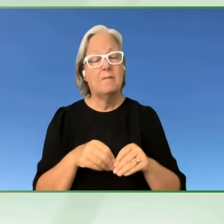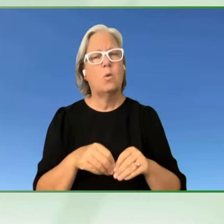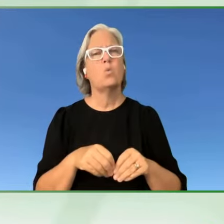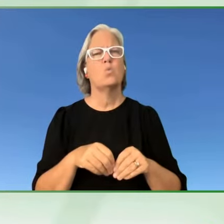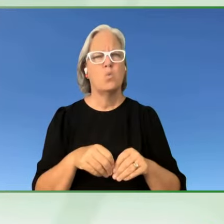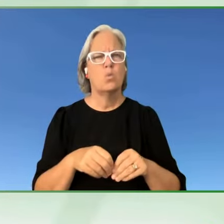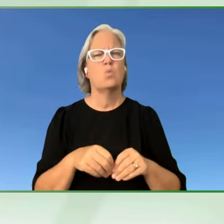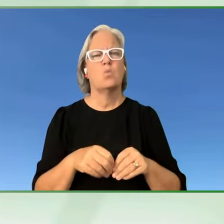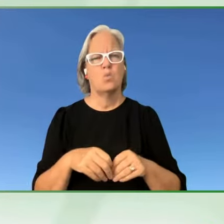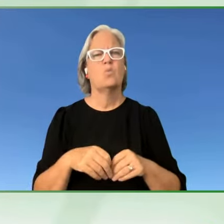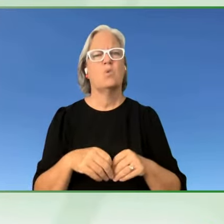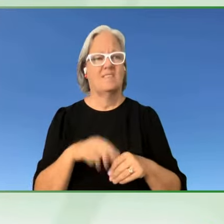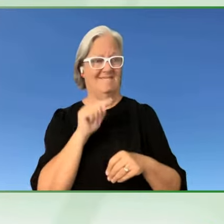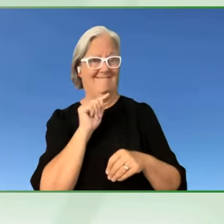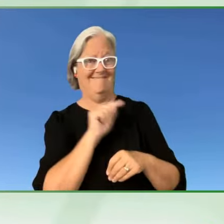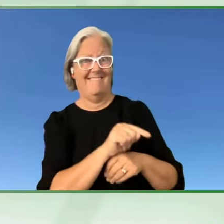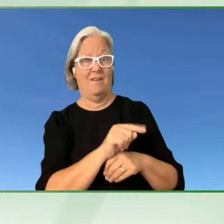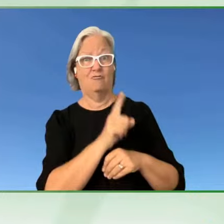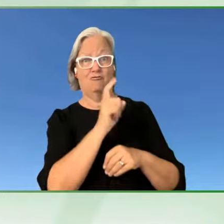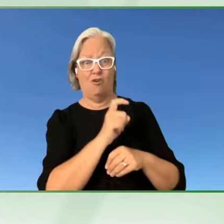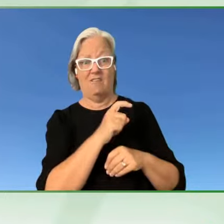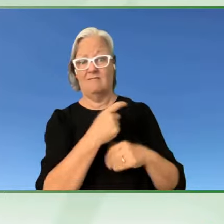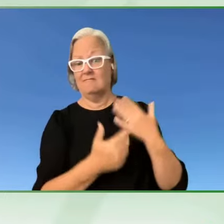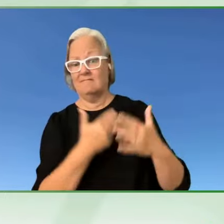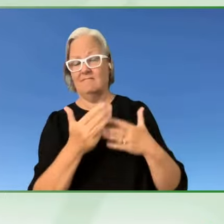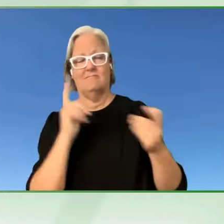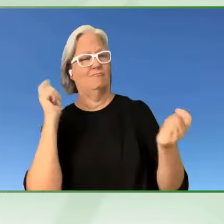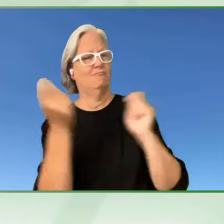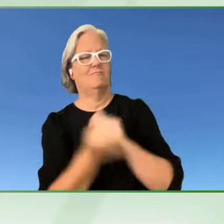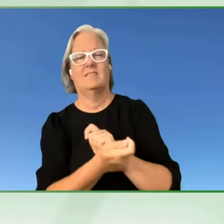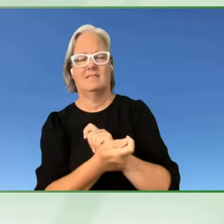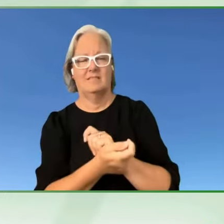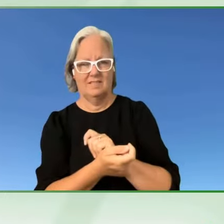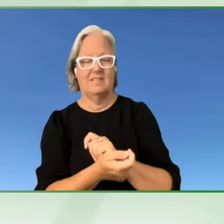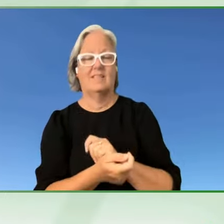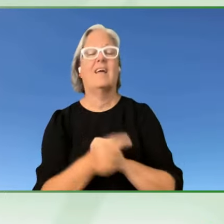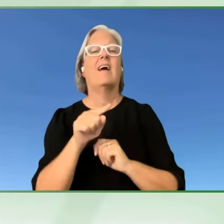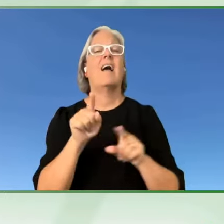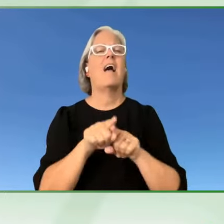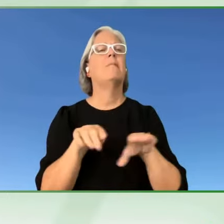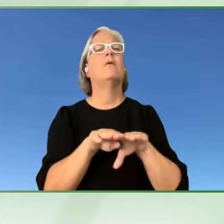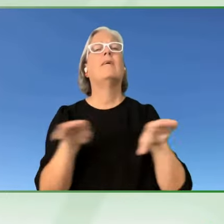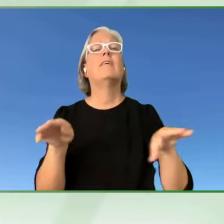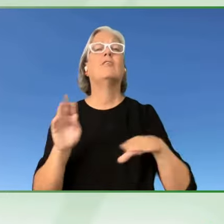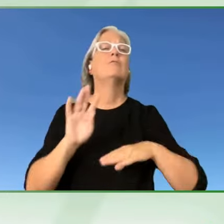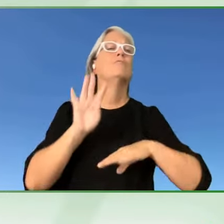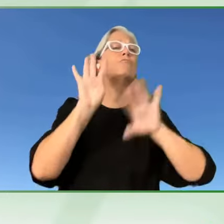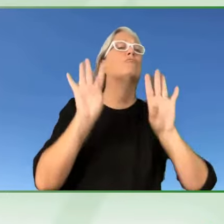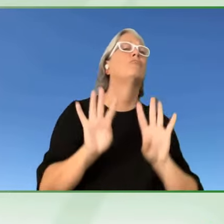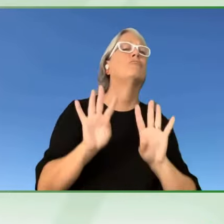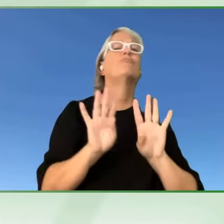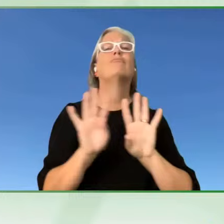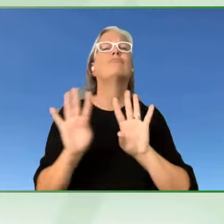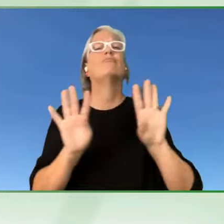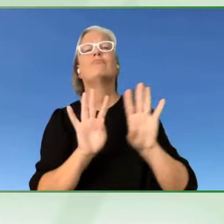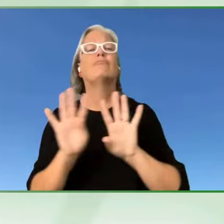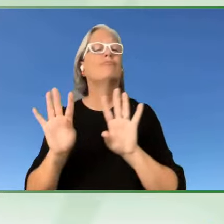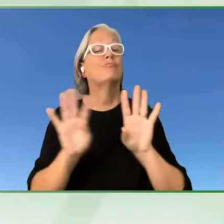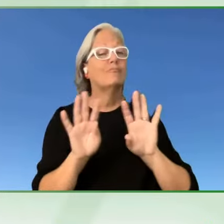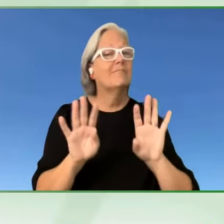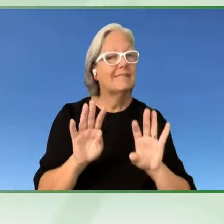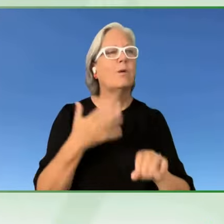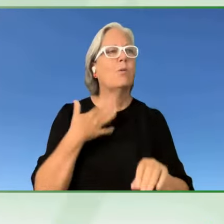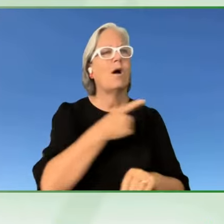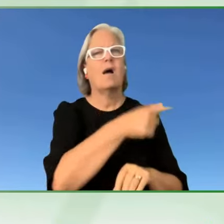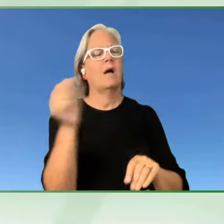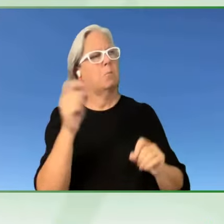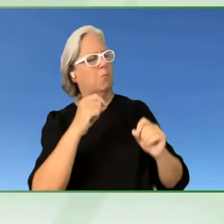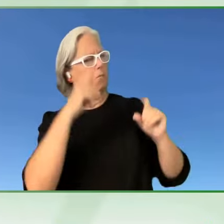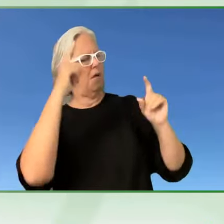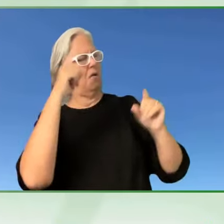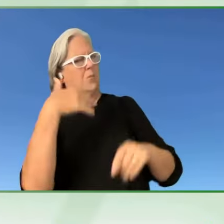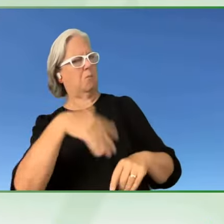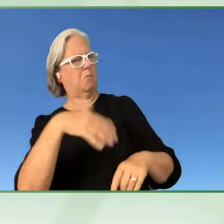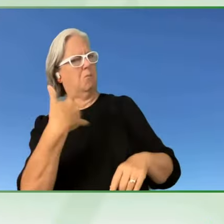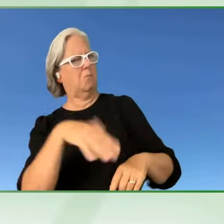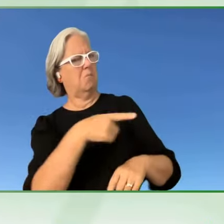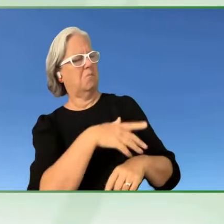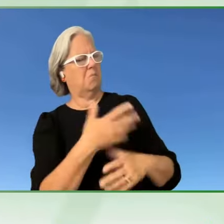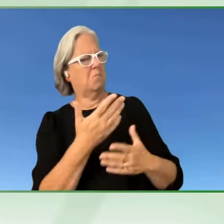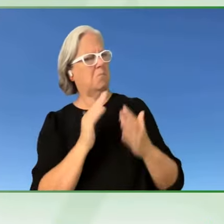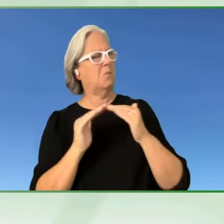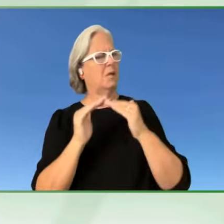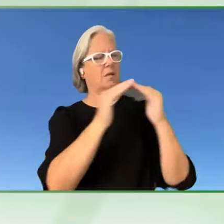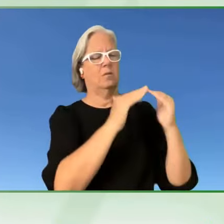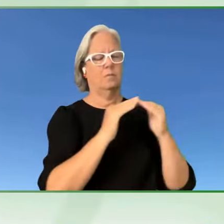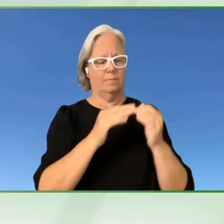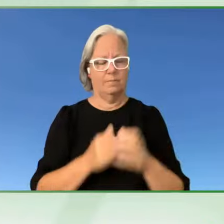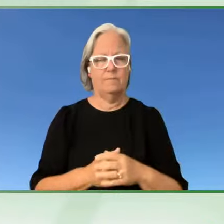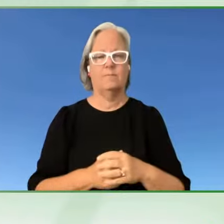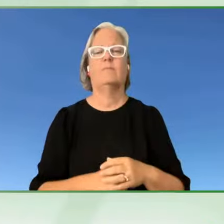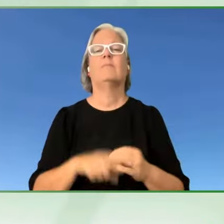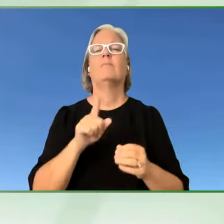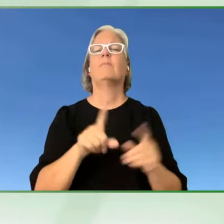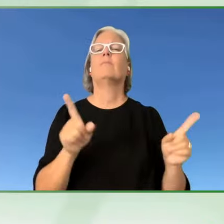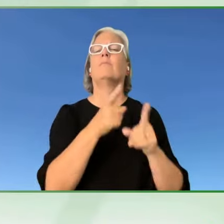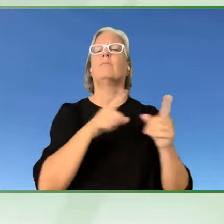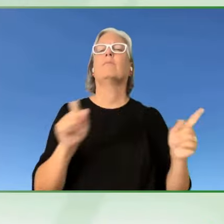This indicates that what children are exposed to as children stays with them as adults.